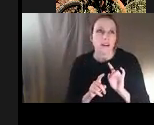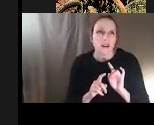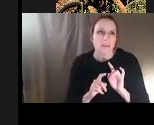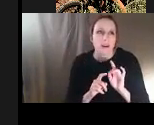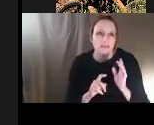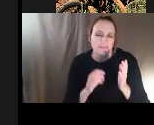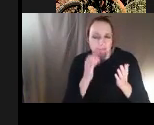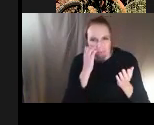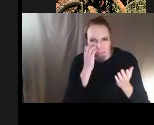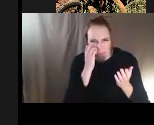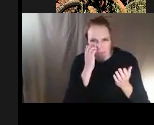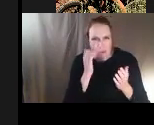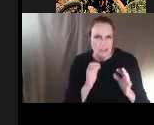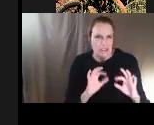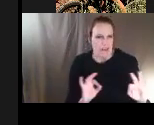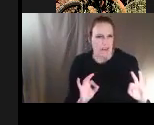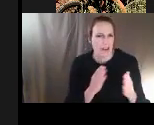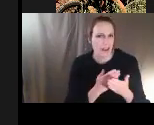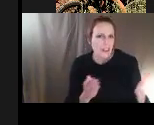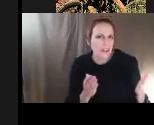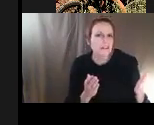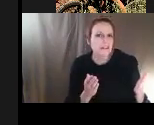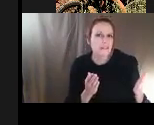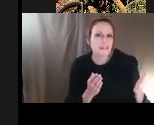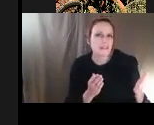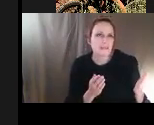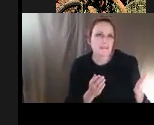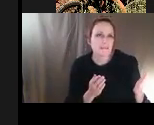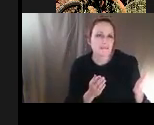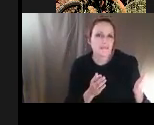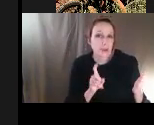broad understanding of, try not to ask.